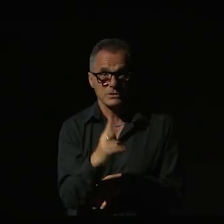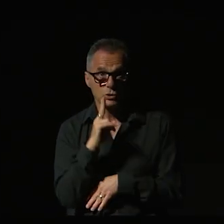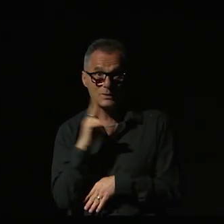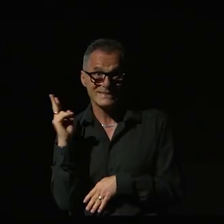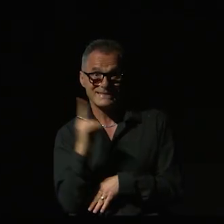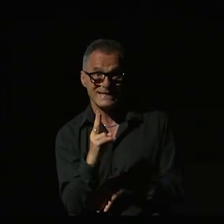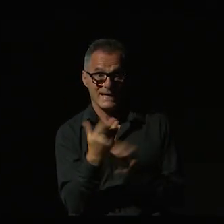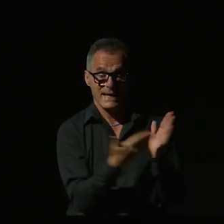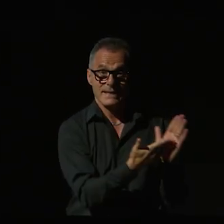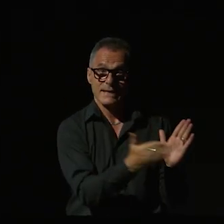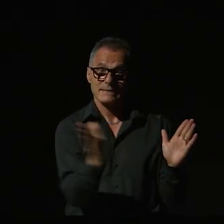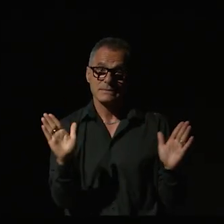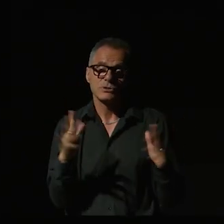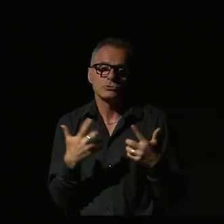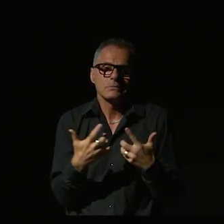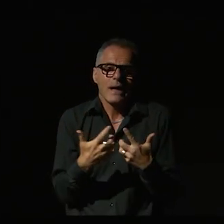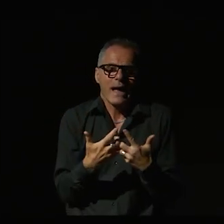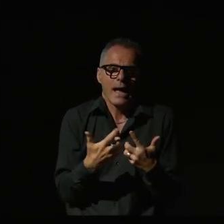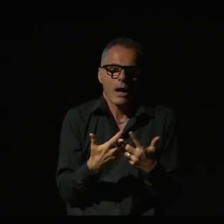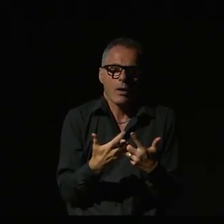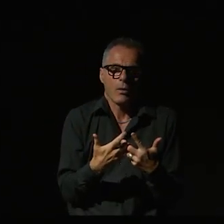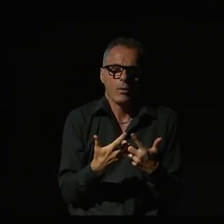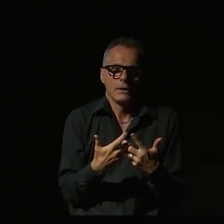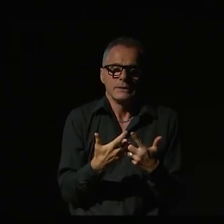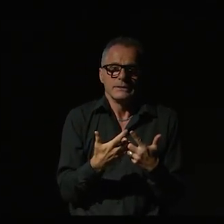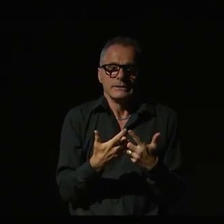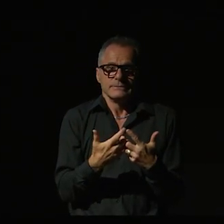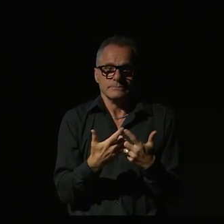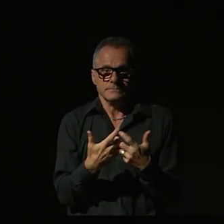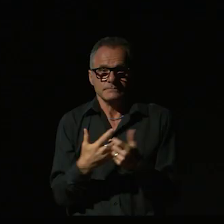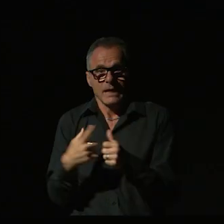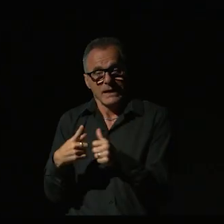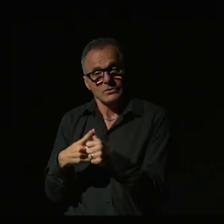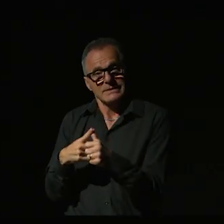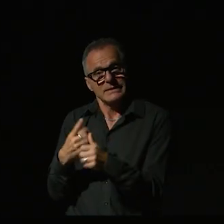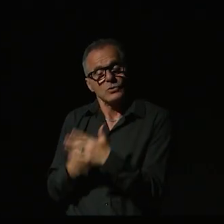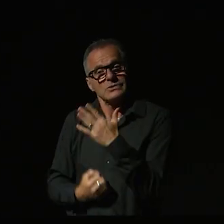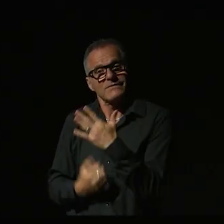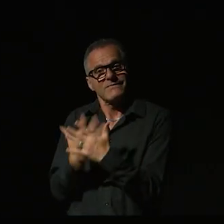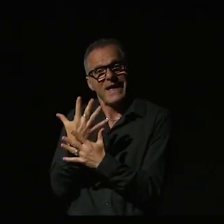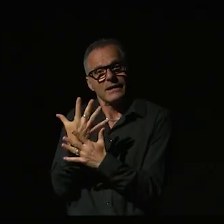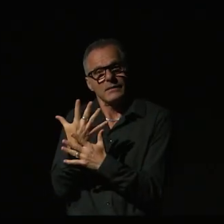how the Agostino developed the composition and develops the shape